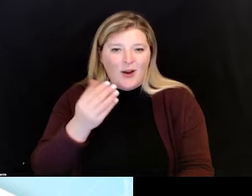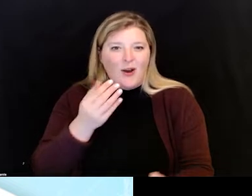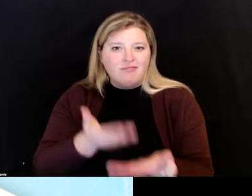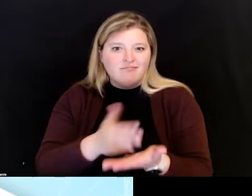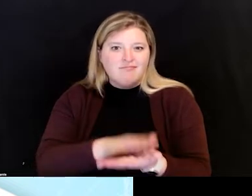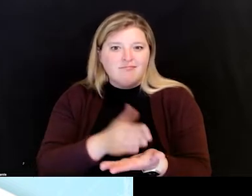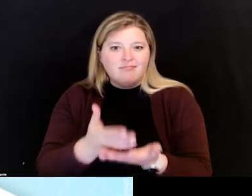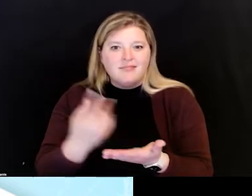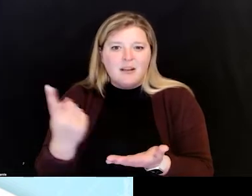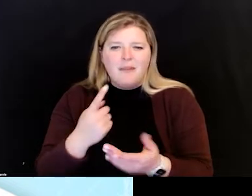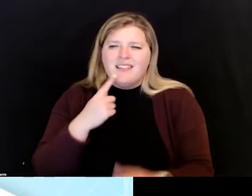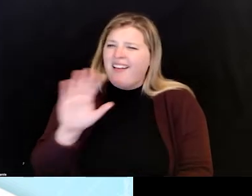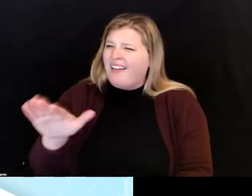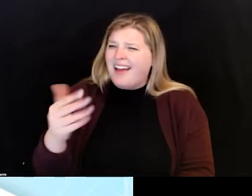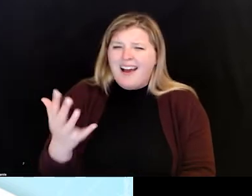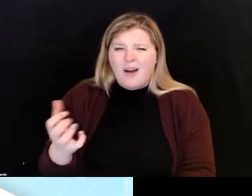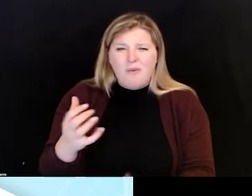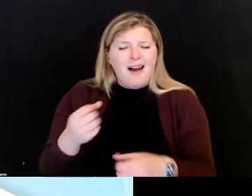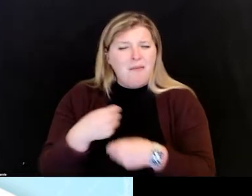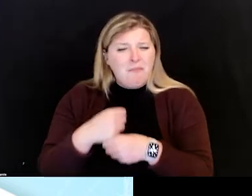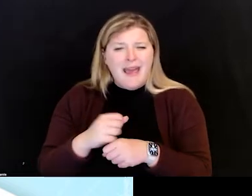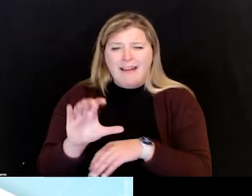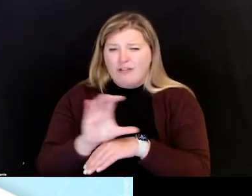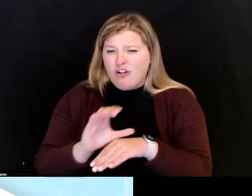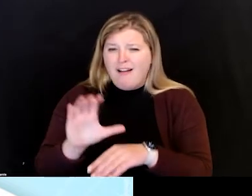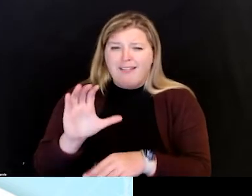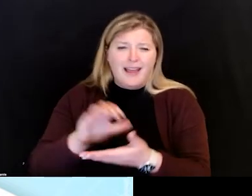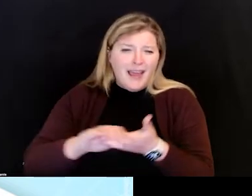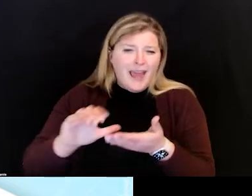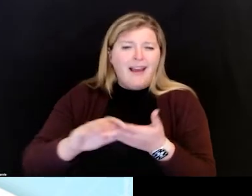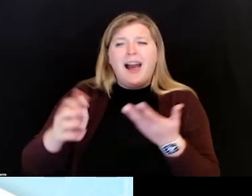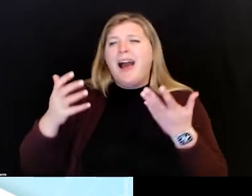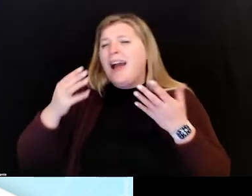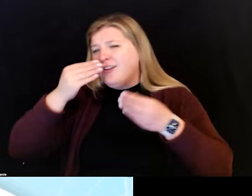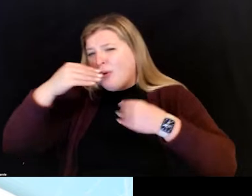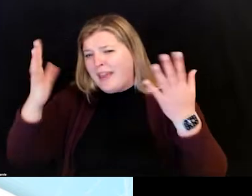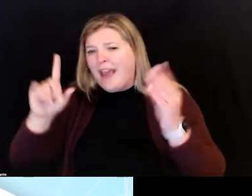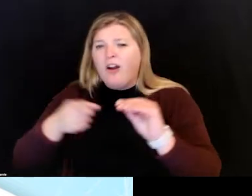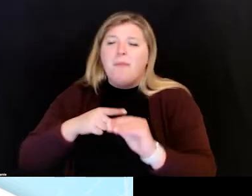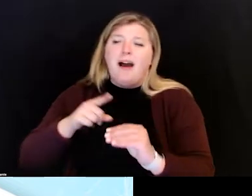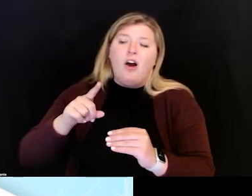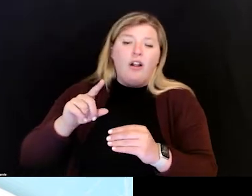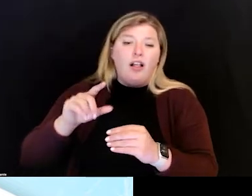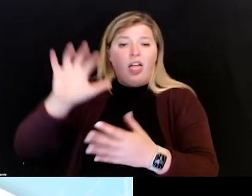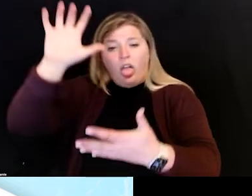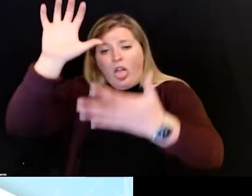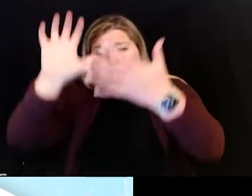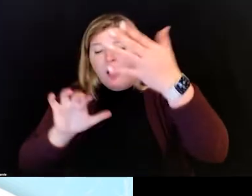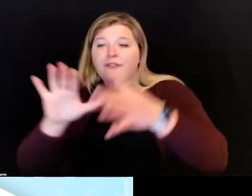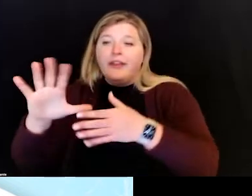I just want to make this chocolate cake, not read endlessly about how they took all day to get the cake done, the multiple trips